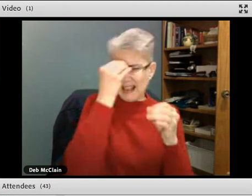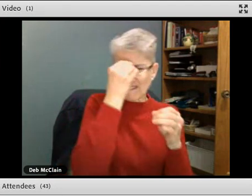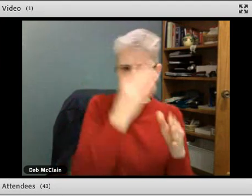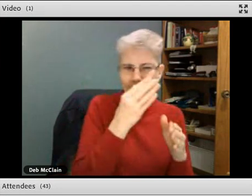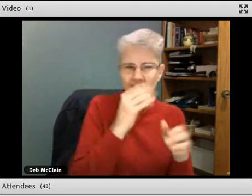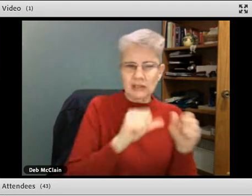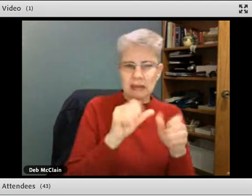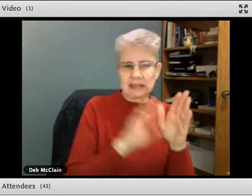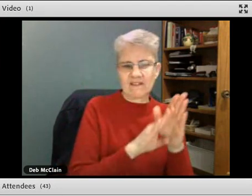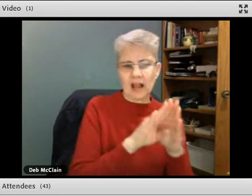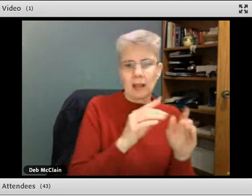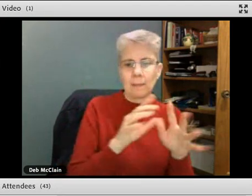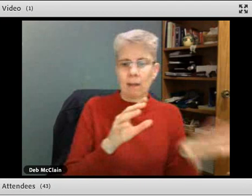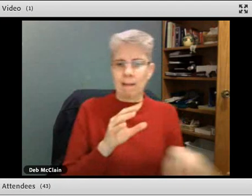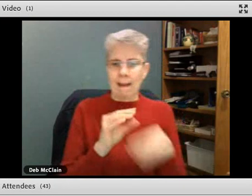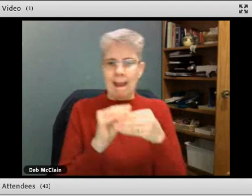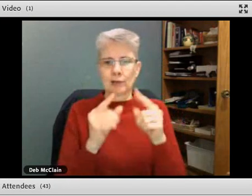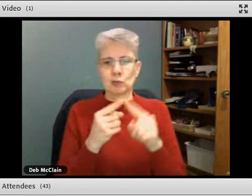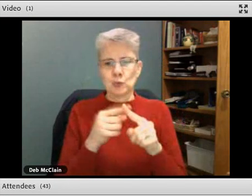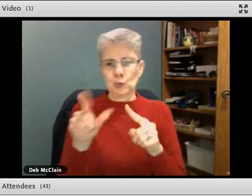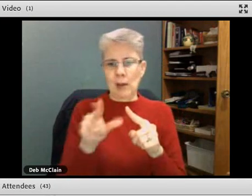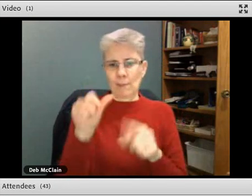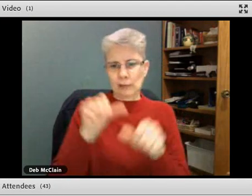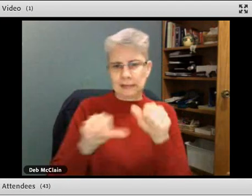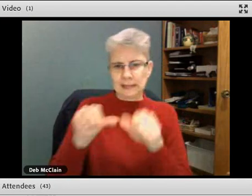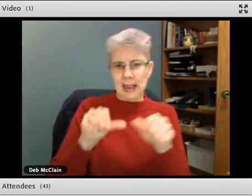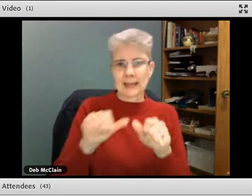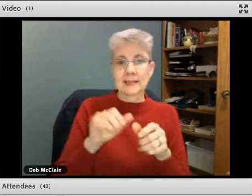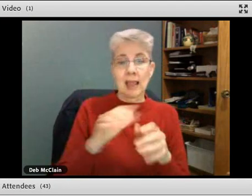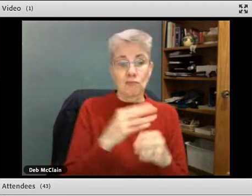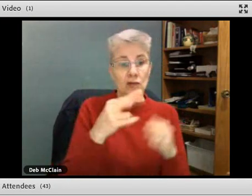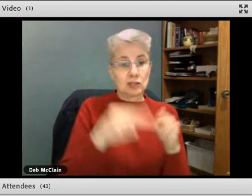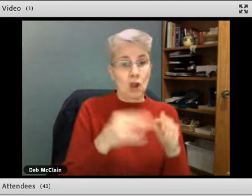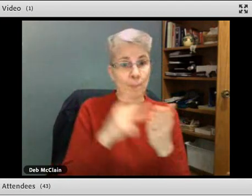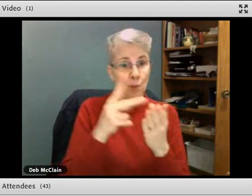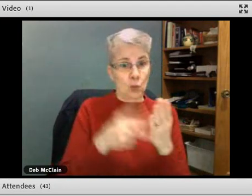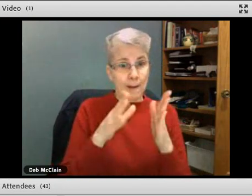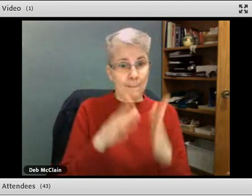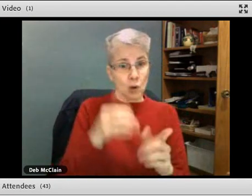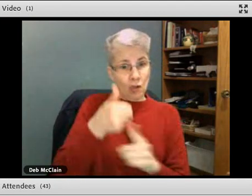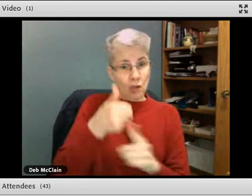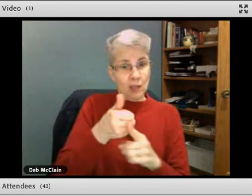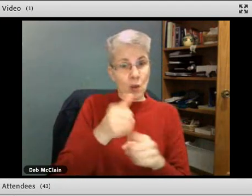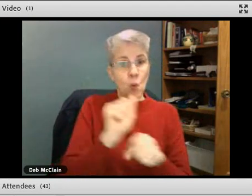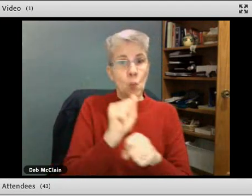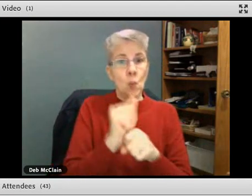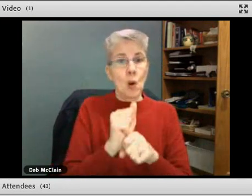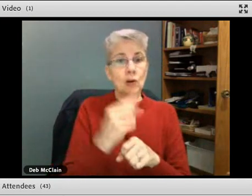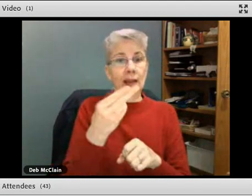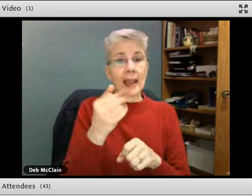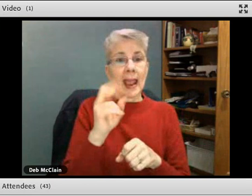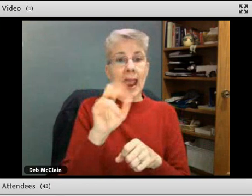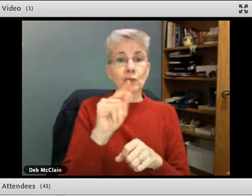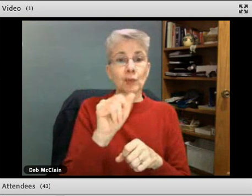as a result of this programmer's work, Henriette D. Avram. And it was actually unusual